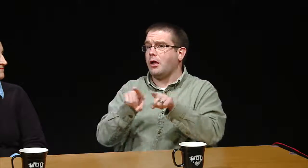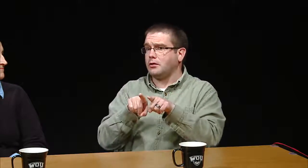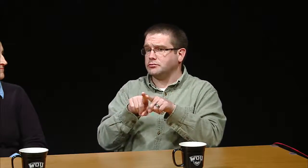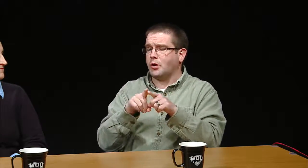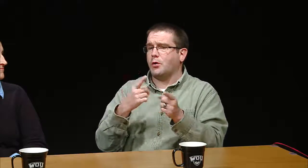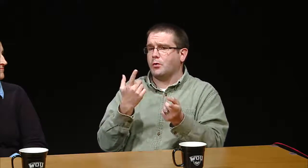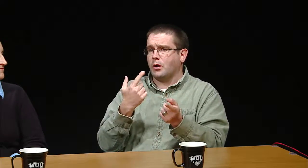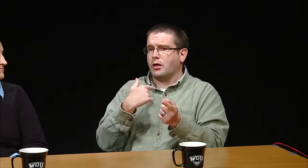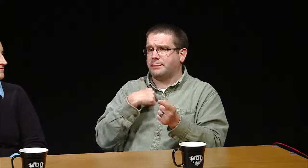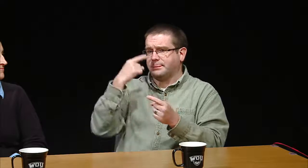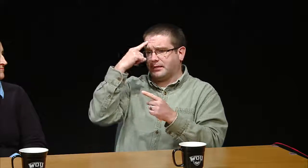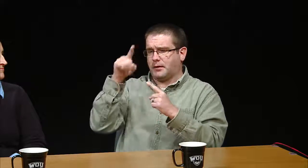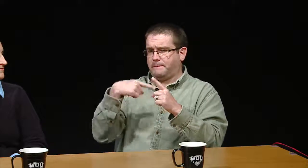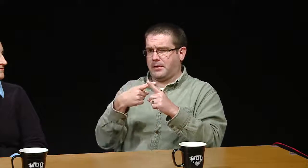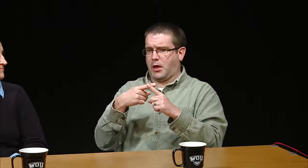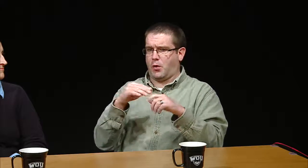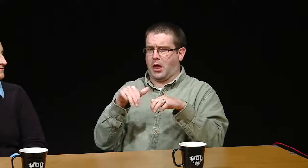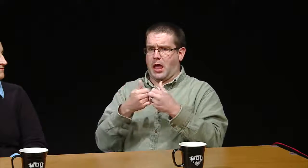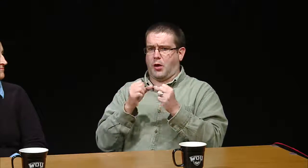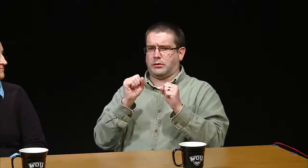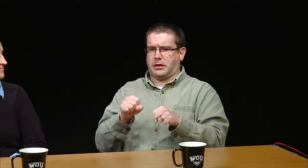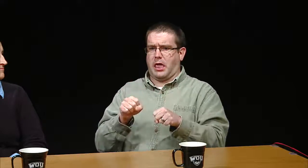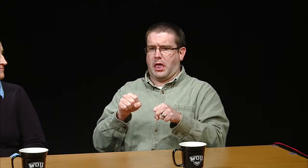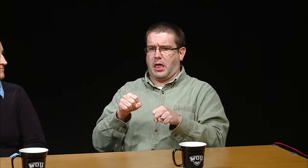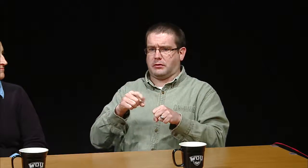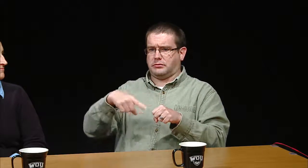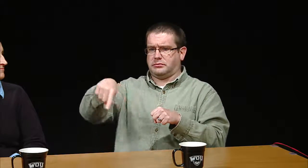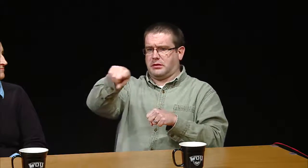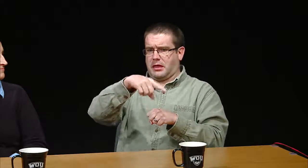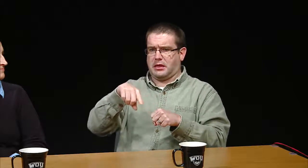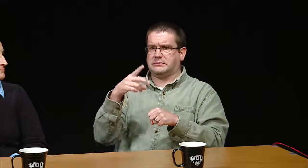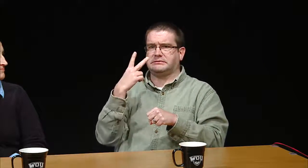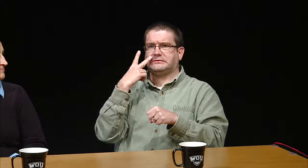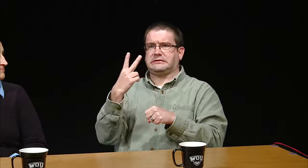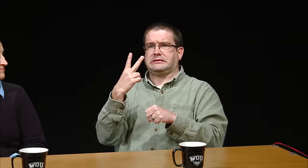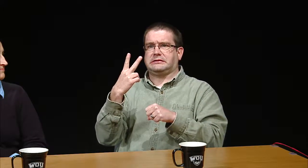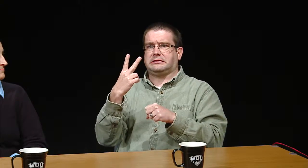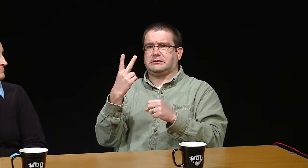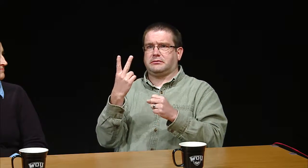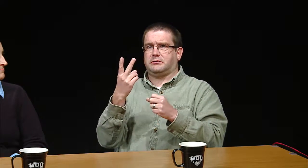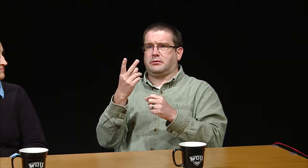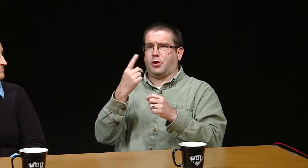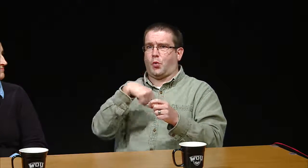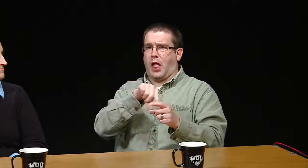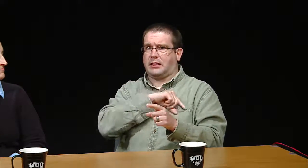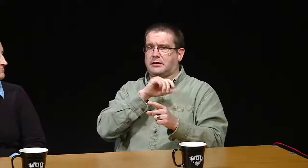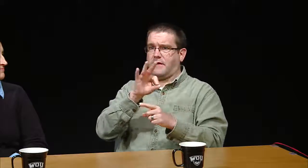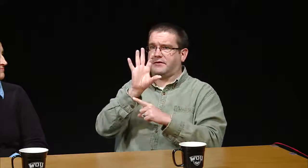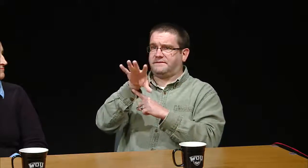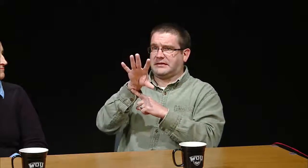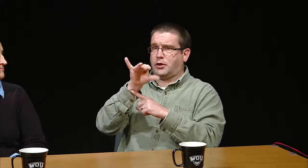where I got to experience this avenue and to be part of a captioning campaign.